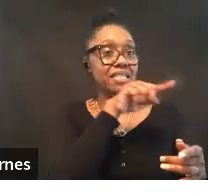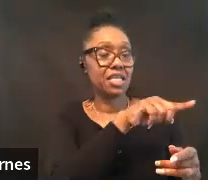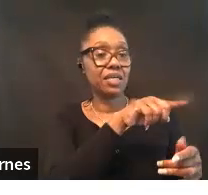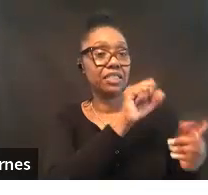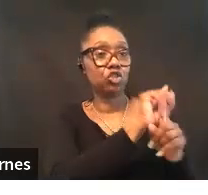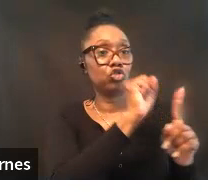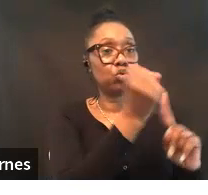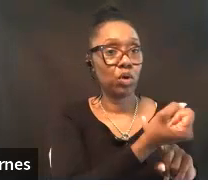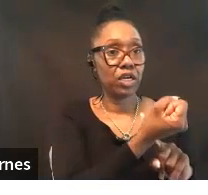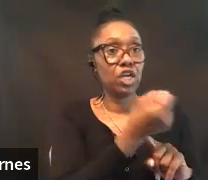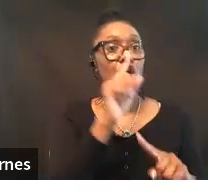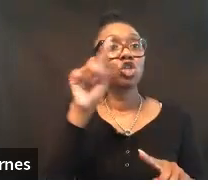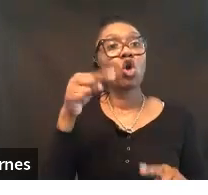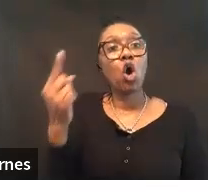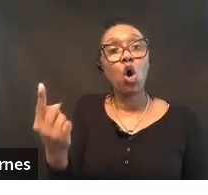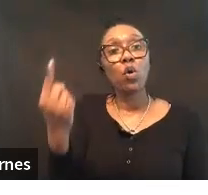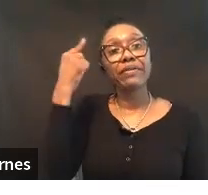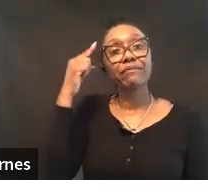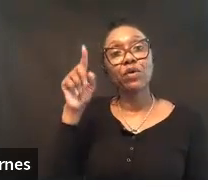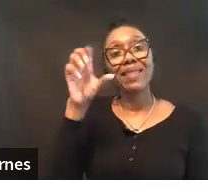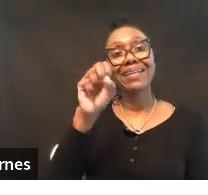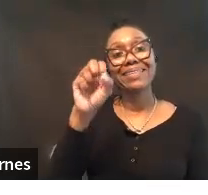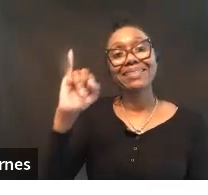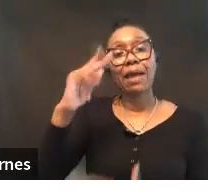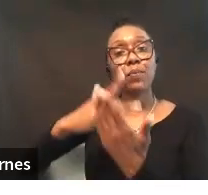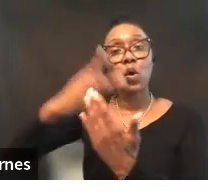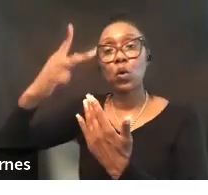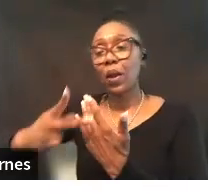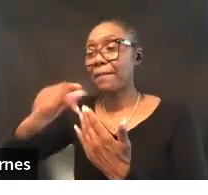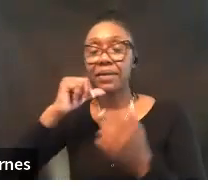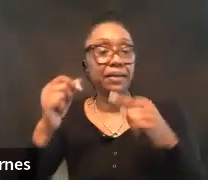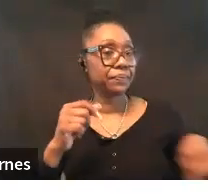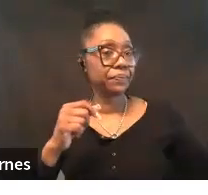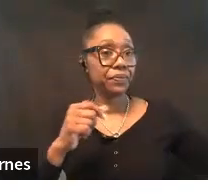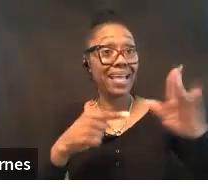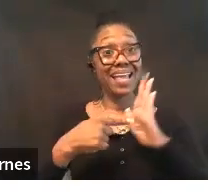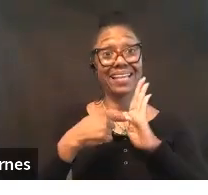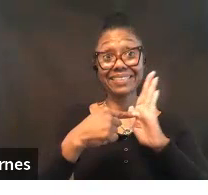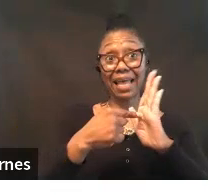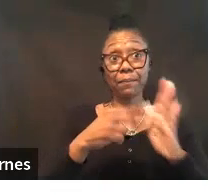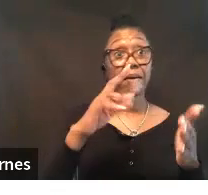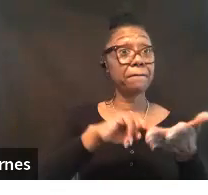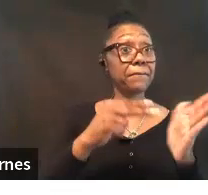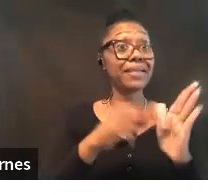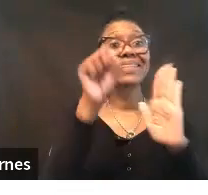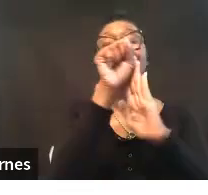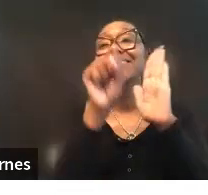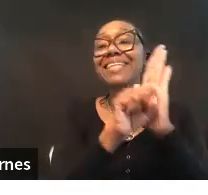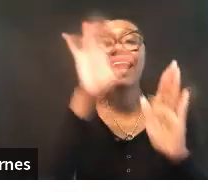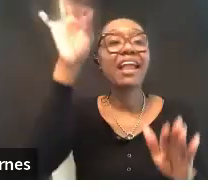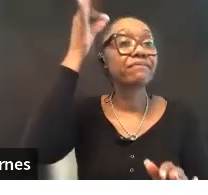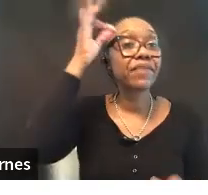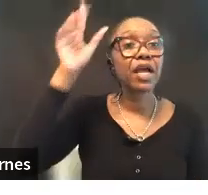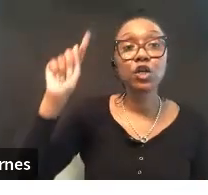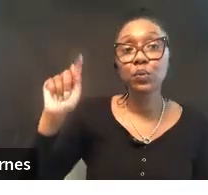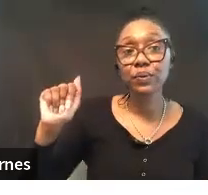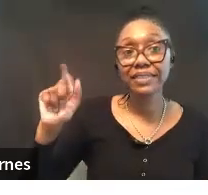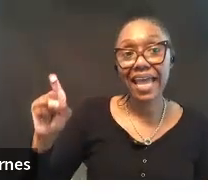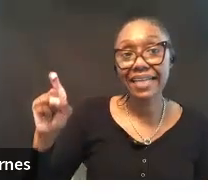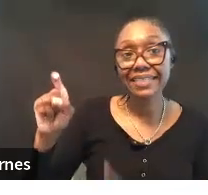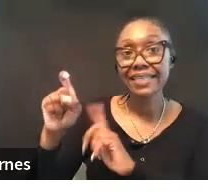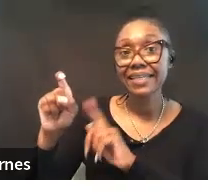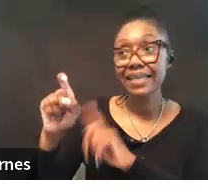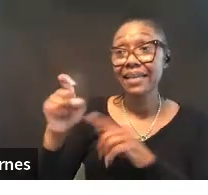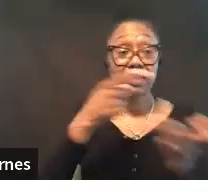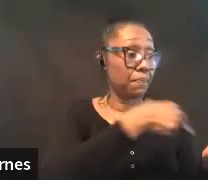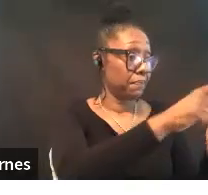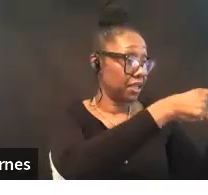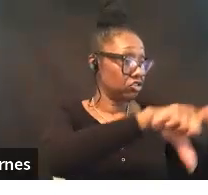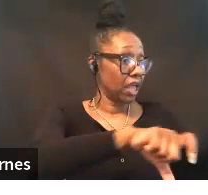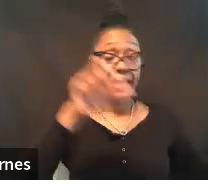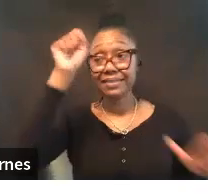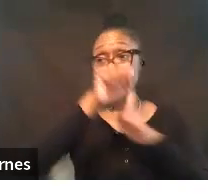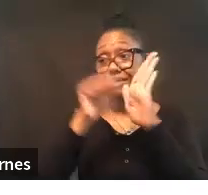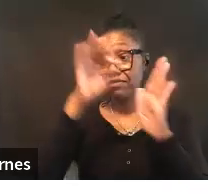No one else. Examples of blind work expense would include state and federal taxes that an individual has deducted from their pay each month.